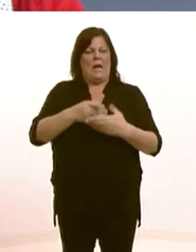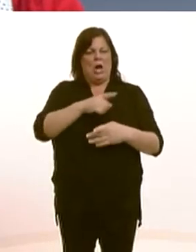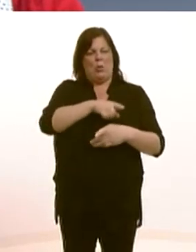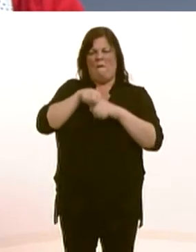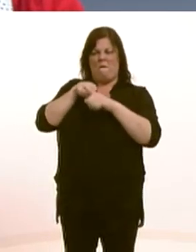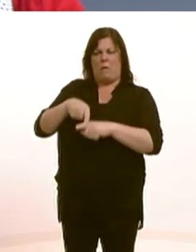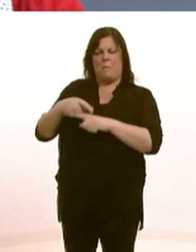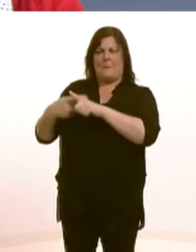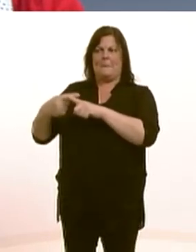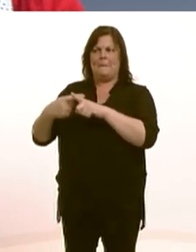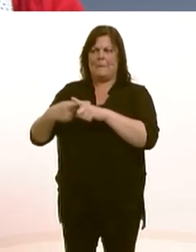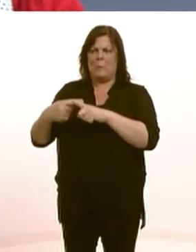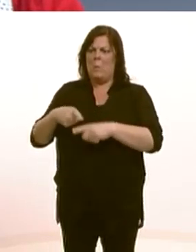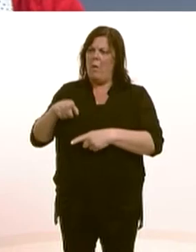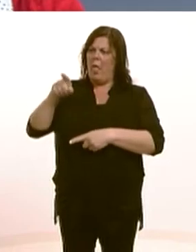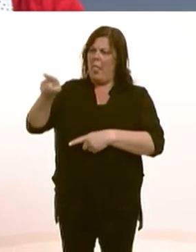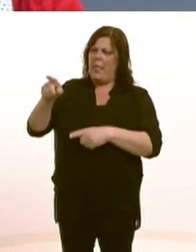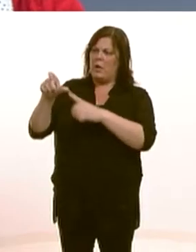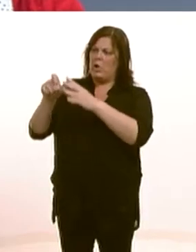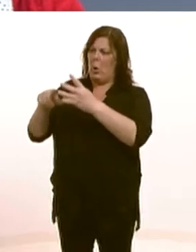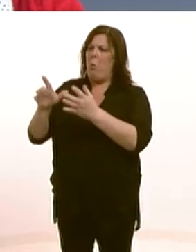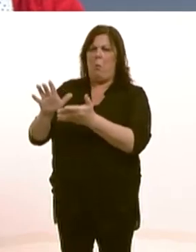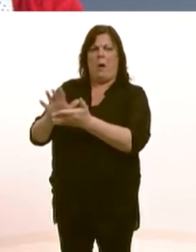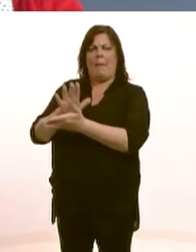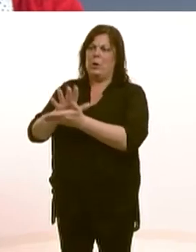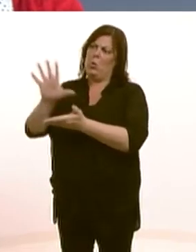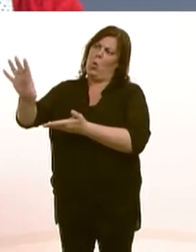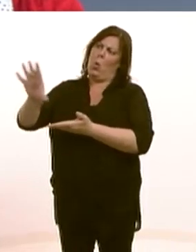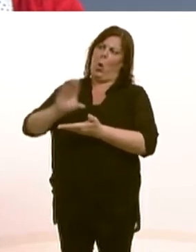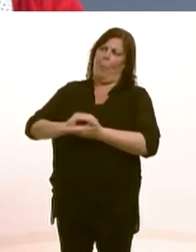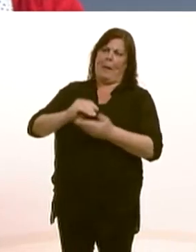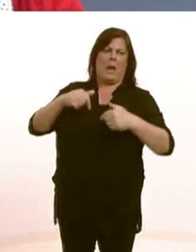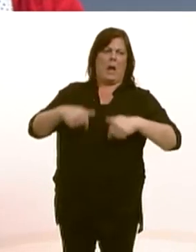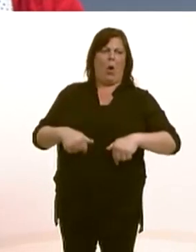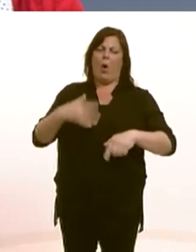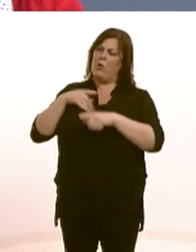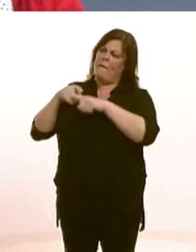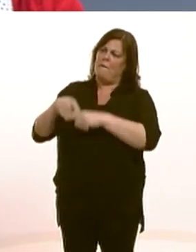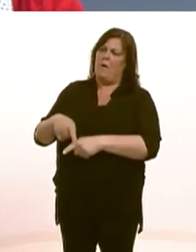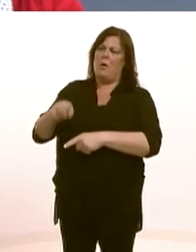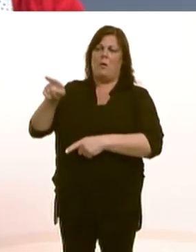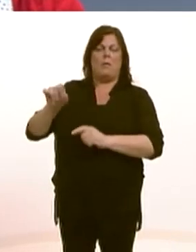Everything that they do, you are happy to go along with, and your position on Brexit is full of contradictions.